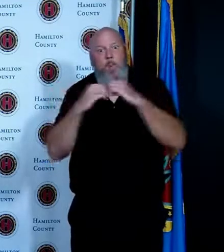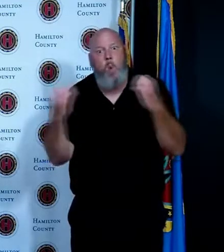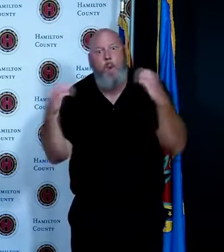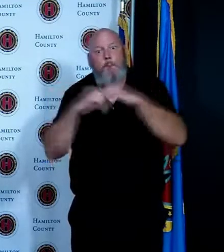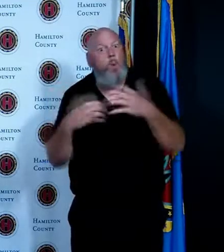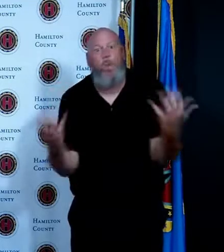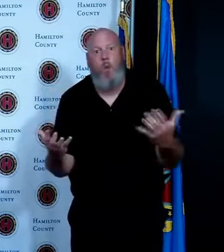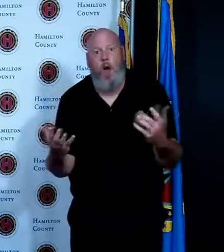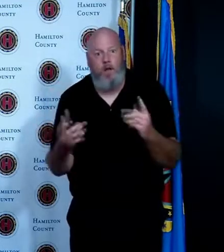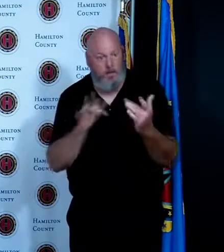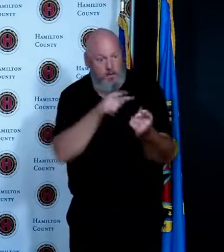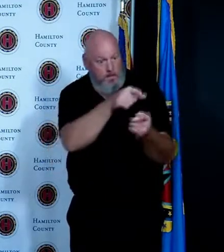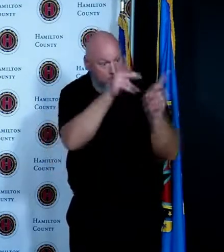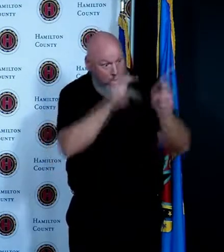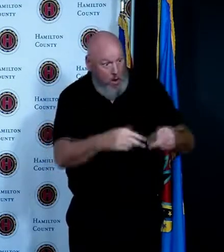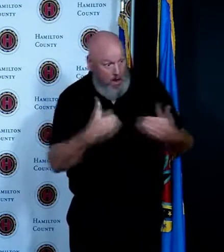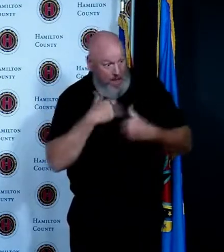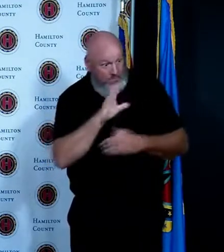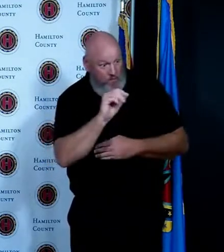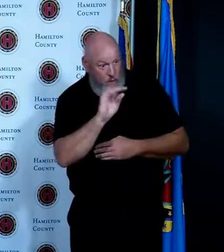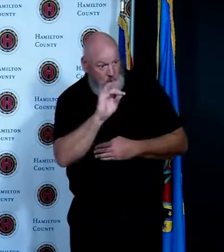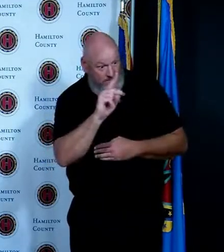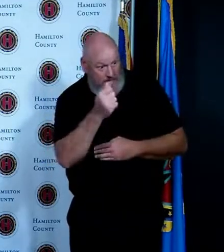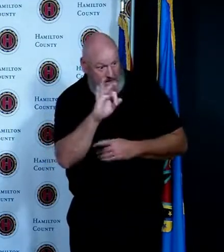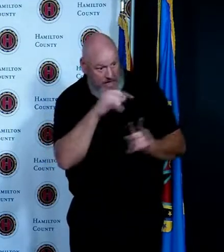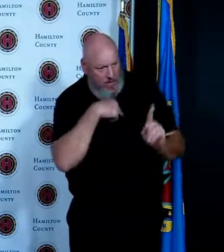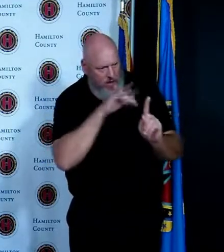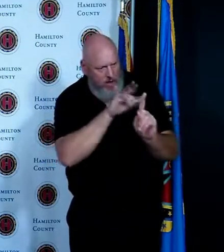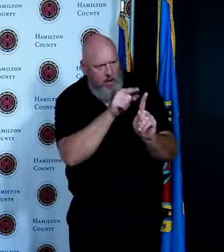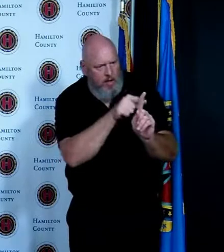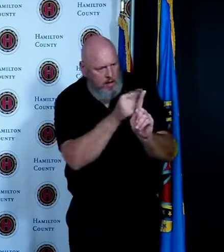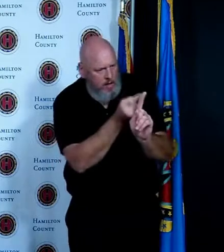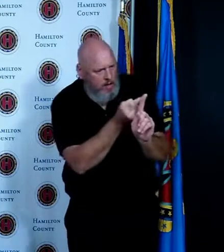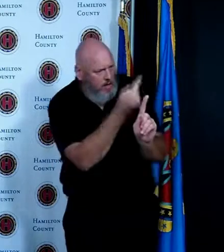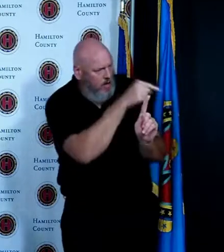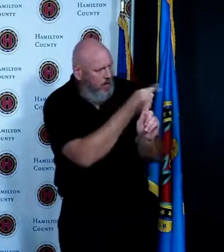getting their Covid-19 from just from their normal lives I want to take a few